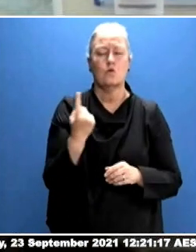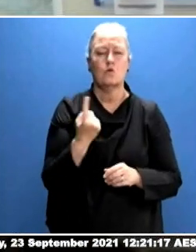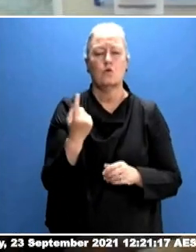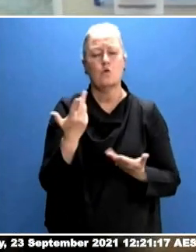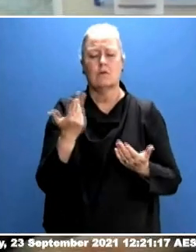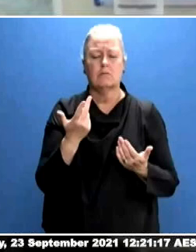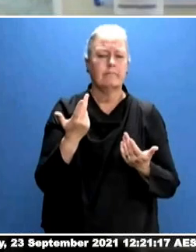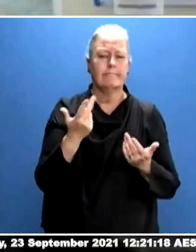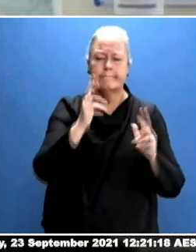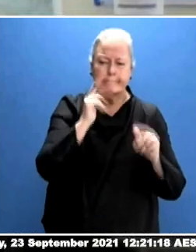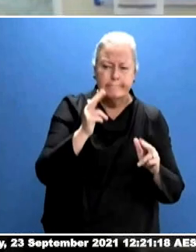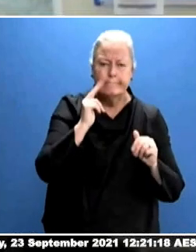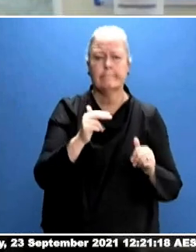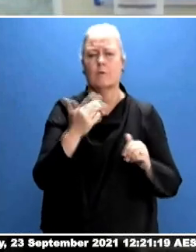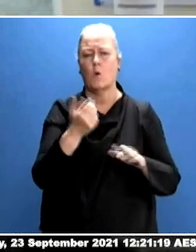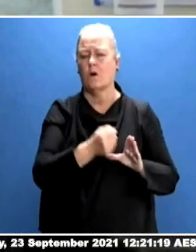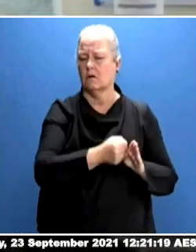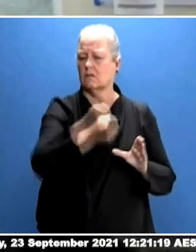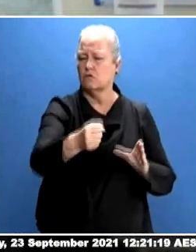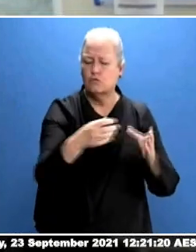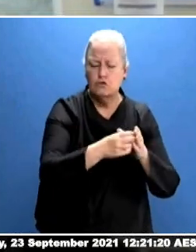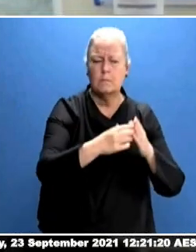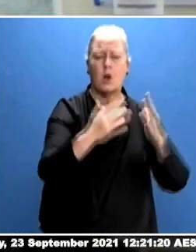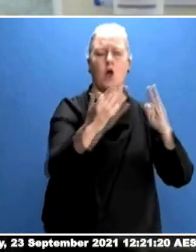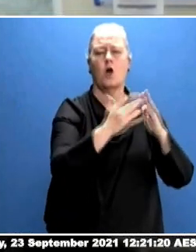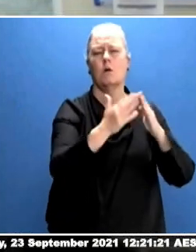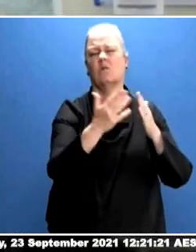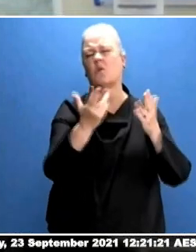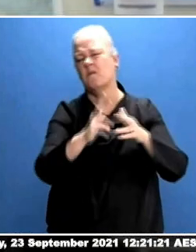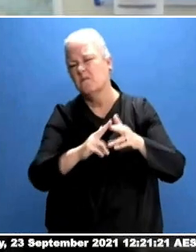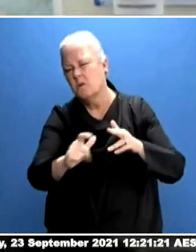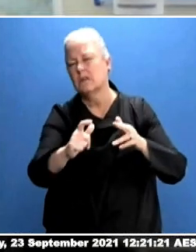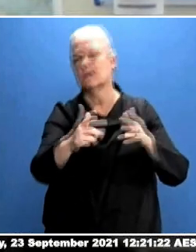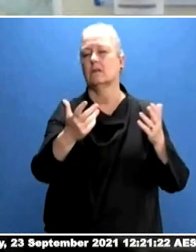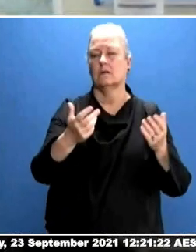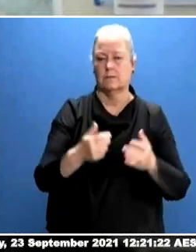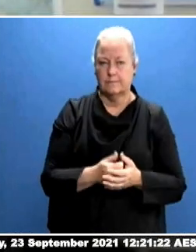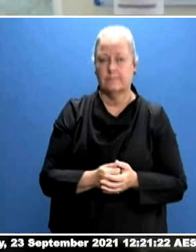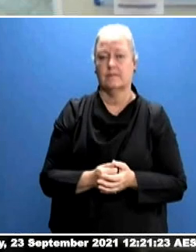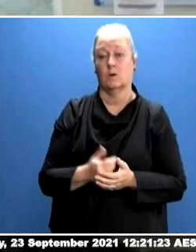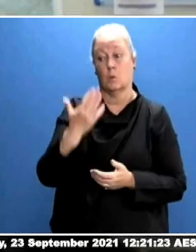residential facilities, residential care facilities and accommodation